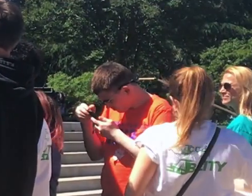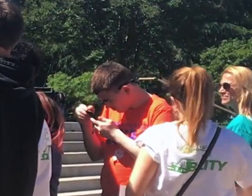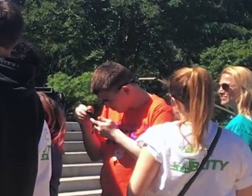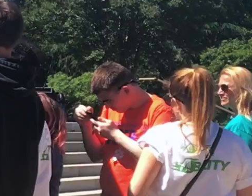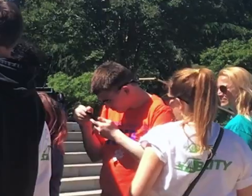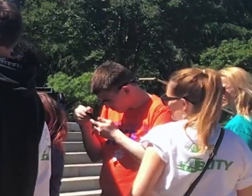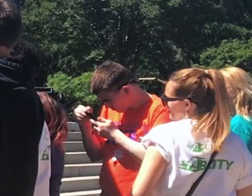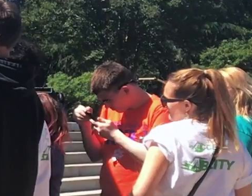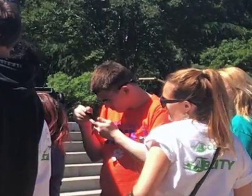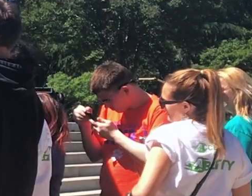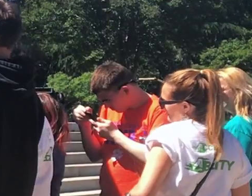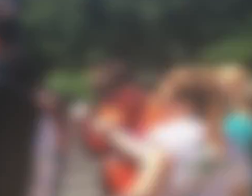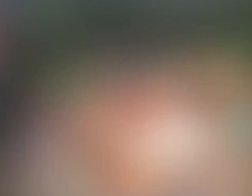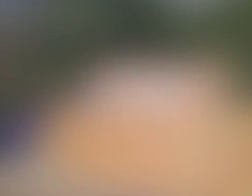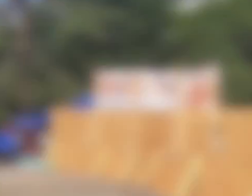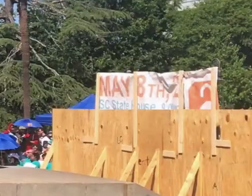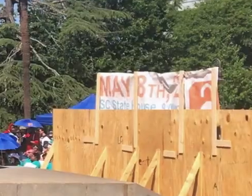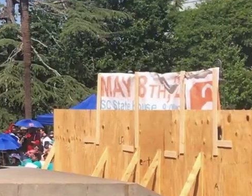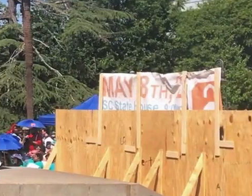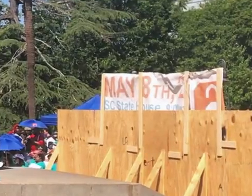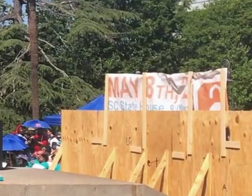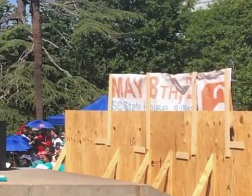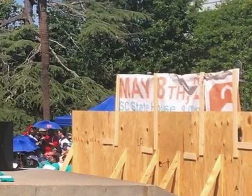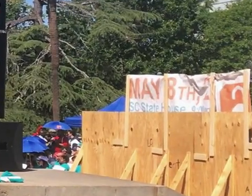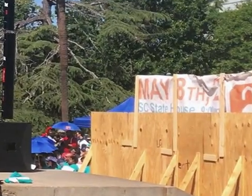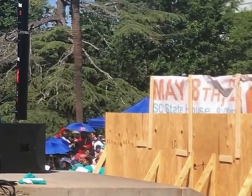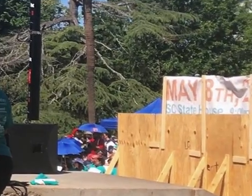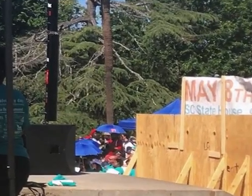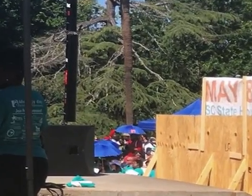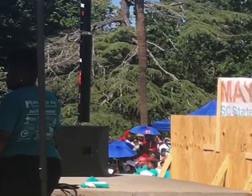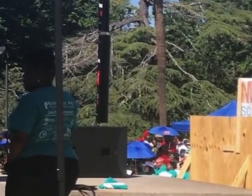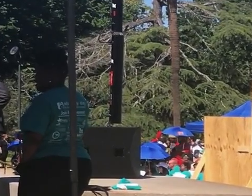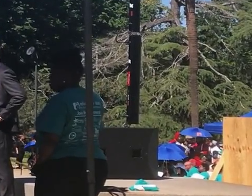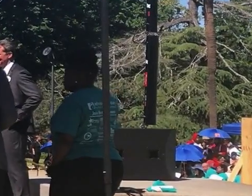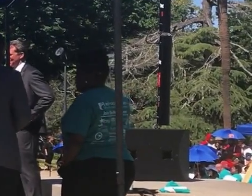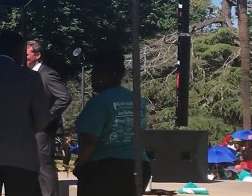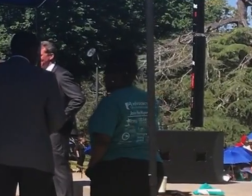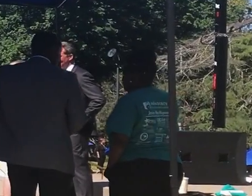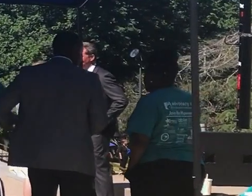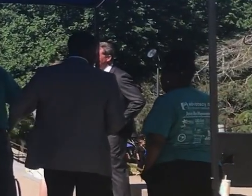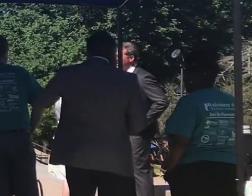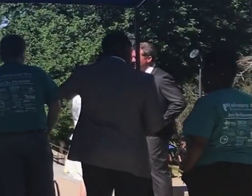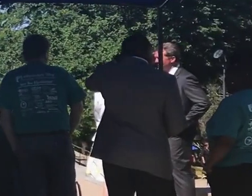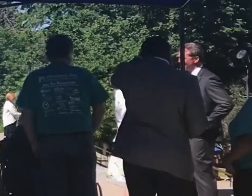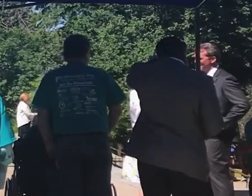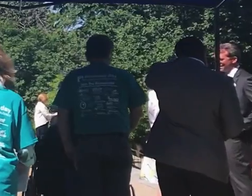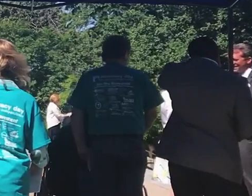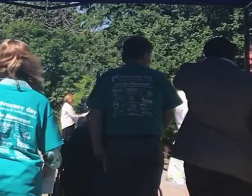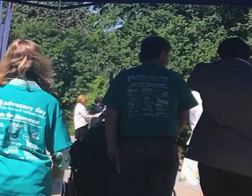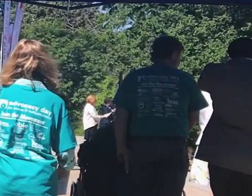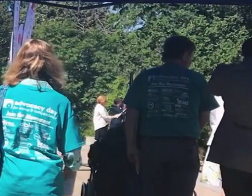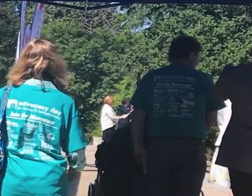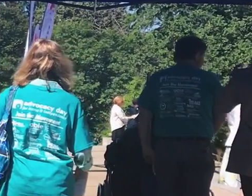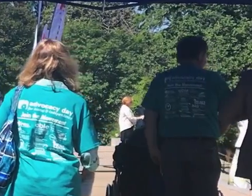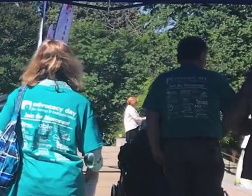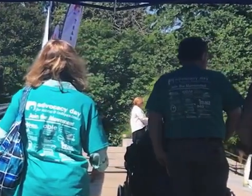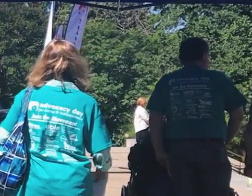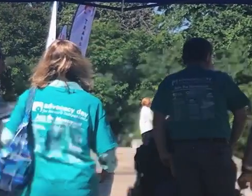life that has disabilities, you can all give money, contribute money, to these plans. And guess what? It's tax-deductible for you.